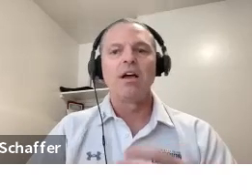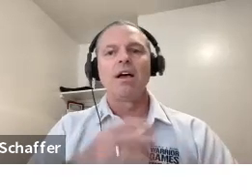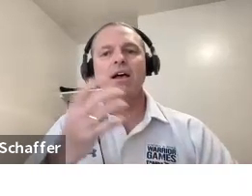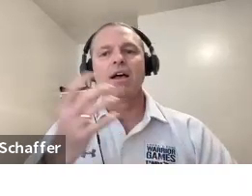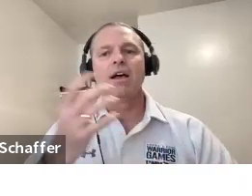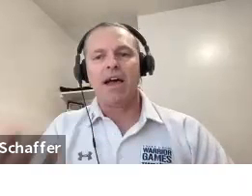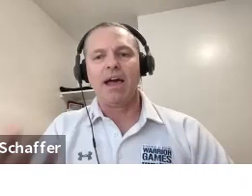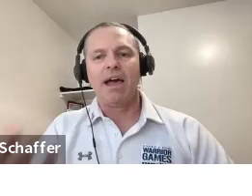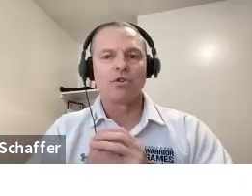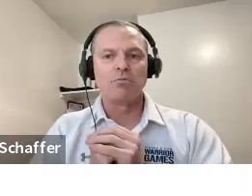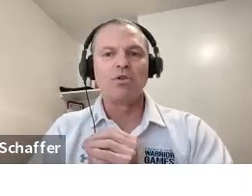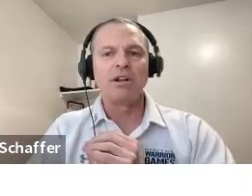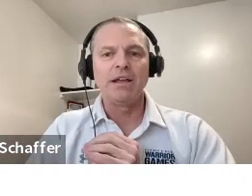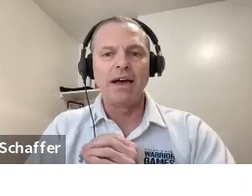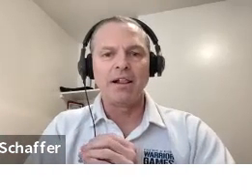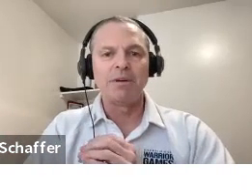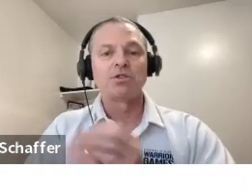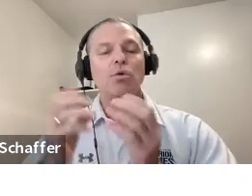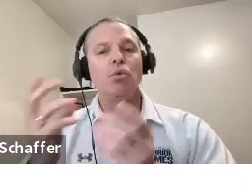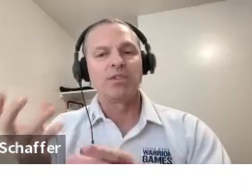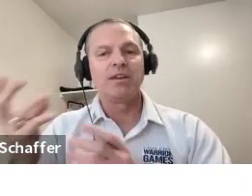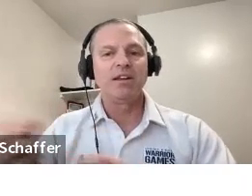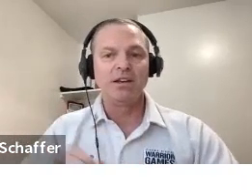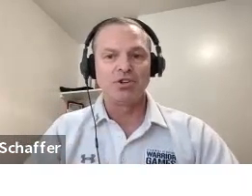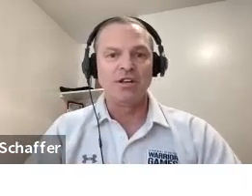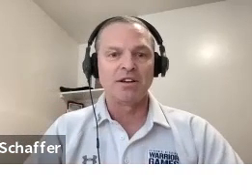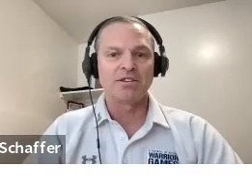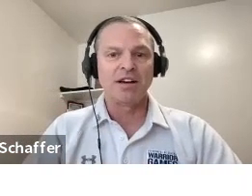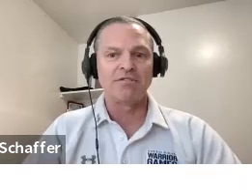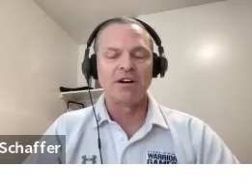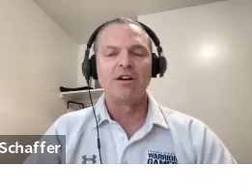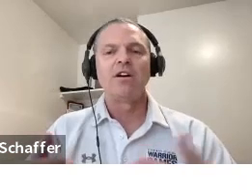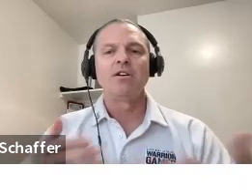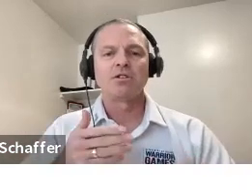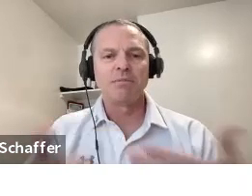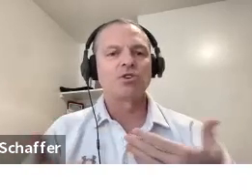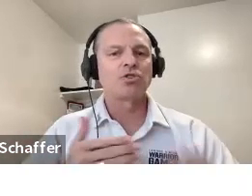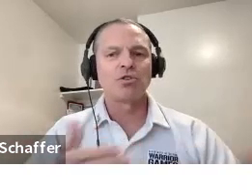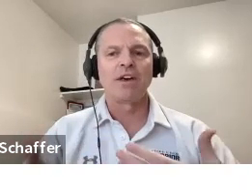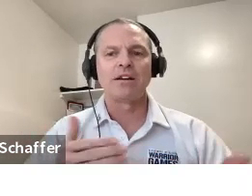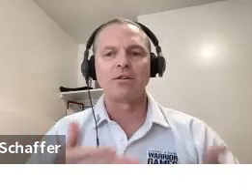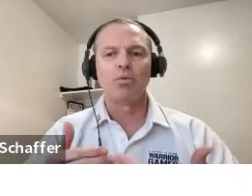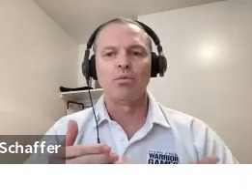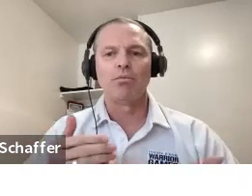there's only two wheelchair spots in that bus. They'll need 15 vehicles. This is the relationship and the